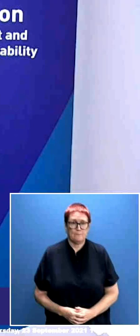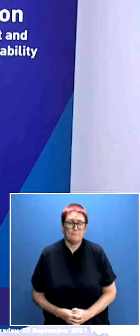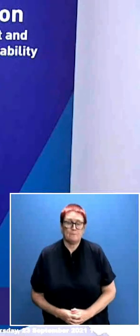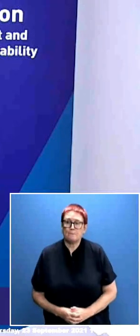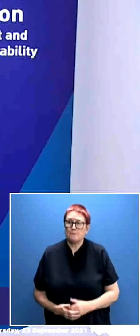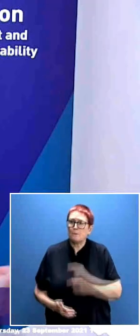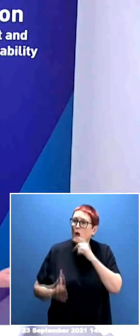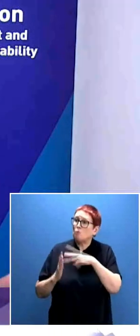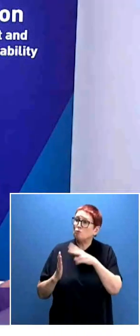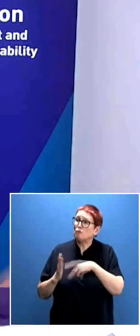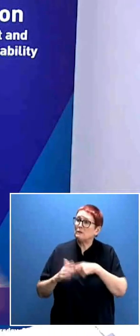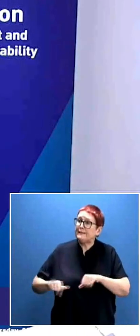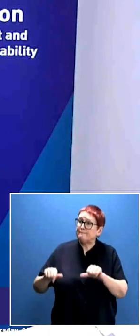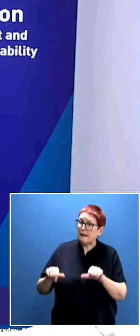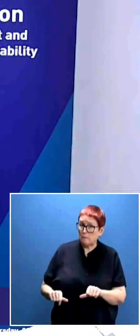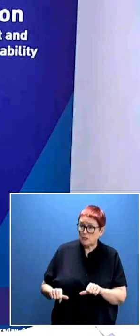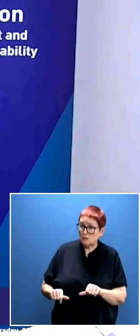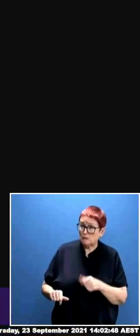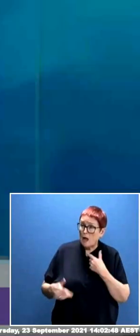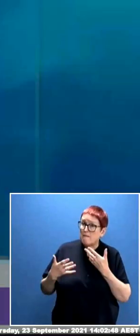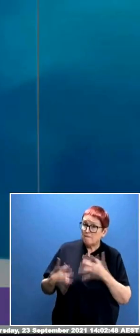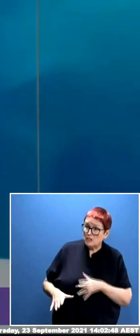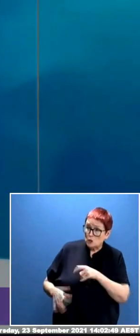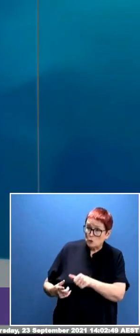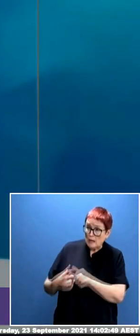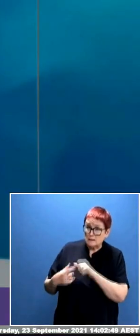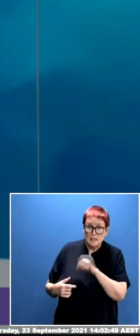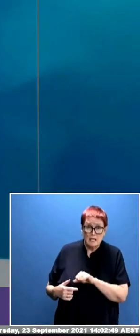I will read you the affirmation. At the end, please say "Yes" or "I do".